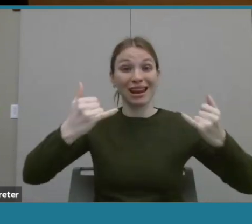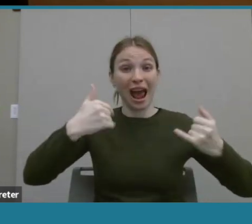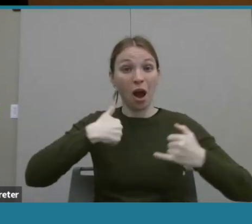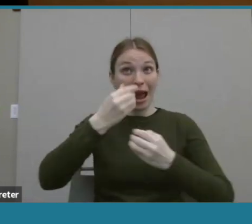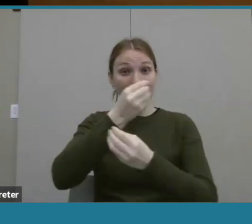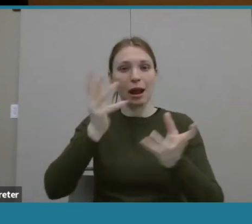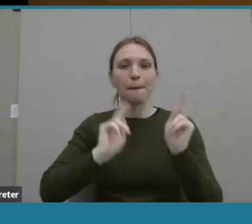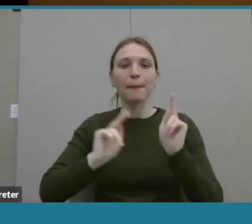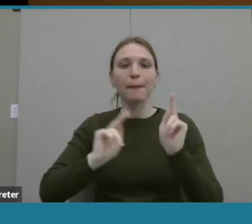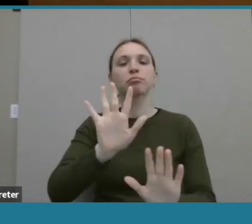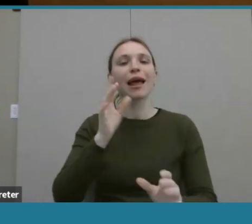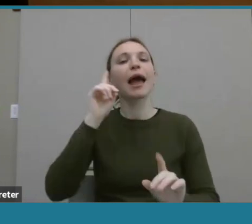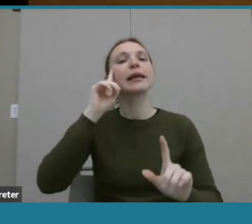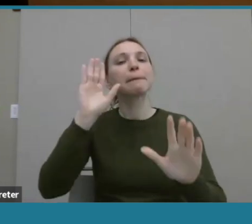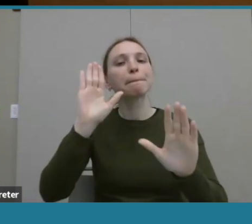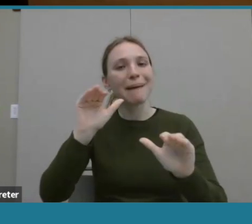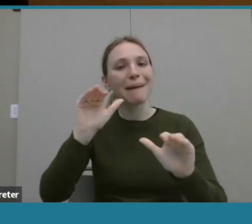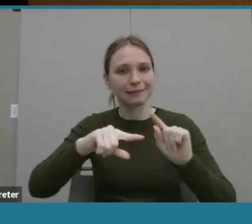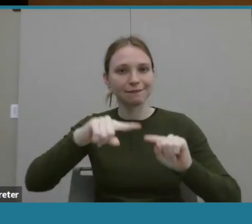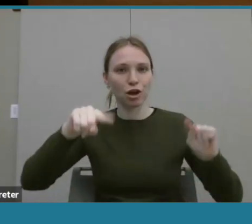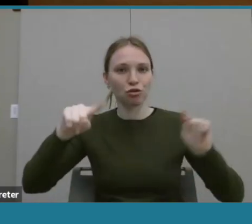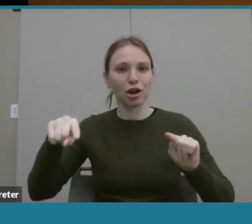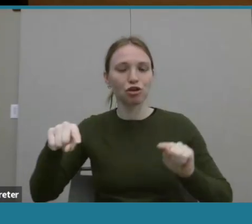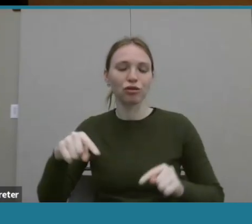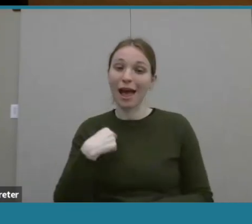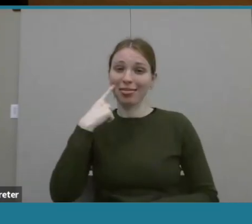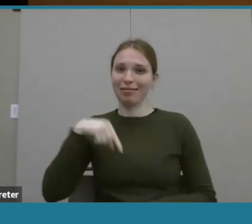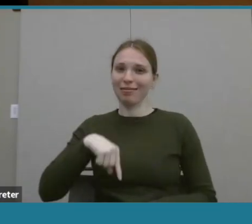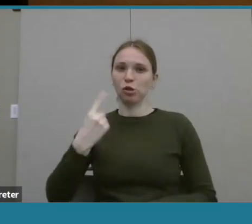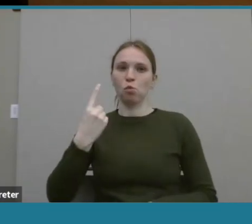I feel like that this interaction with the QR code is a great example of how to